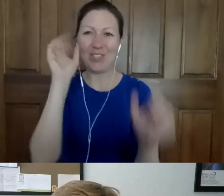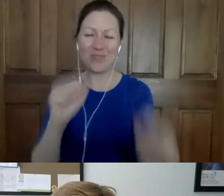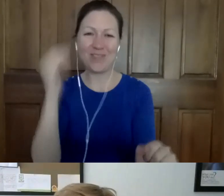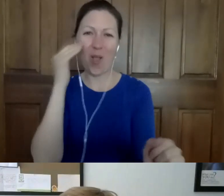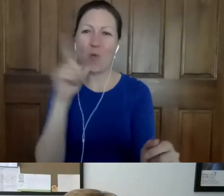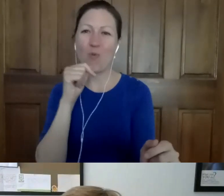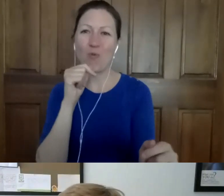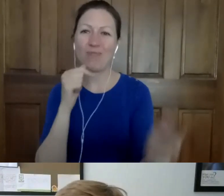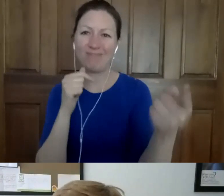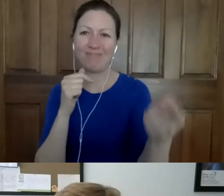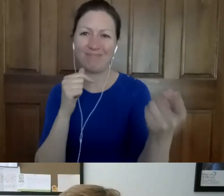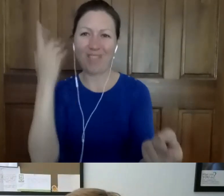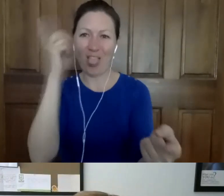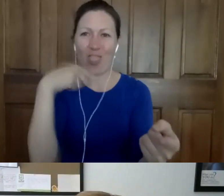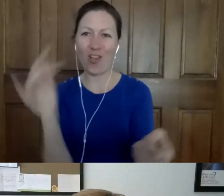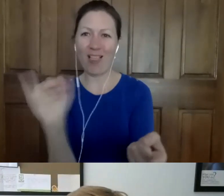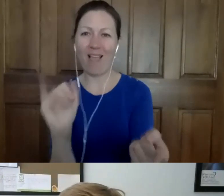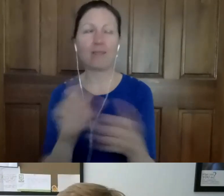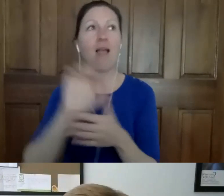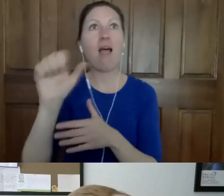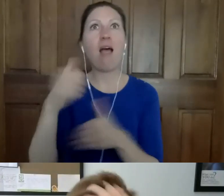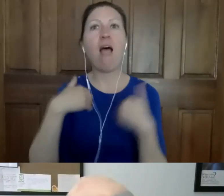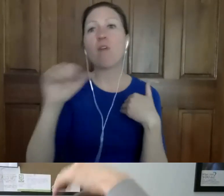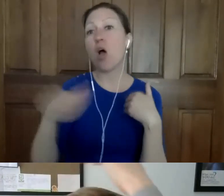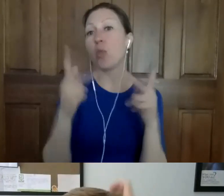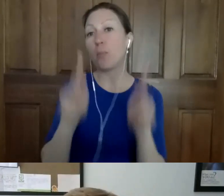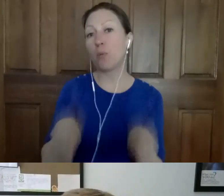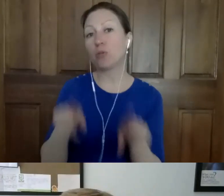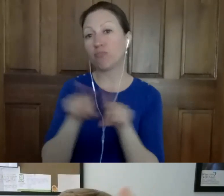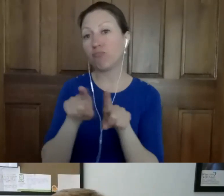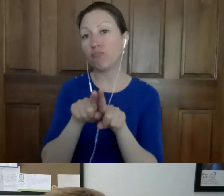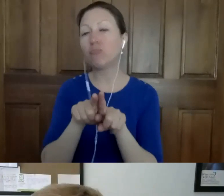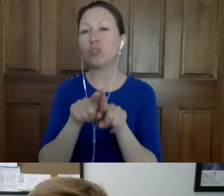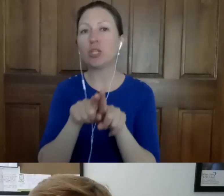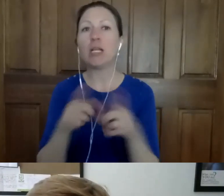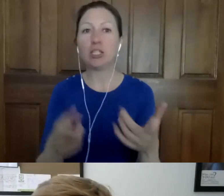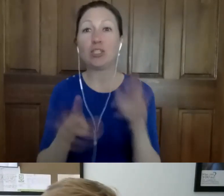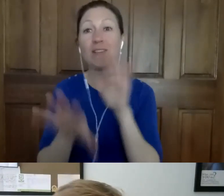We have another person too, she's actually the founder of the career academy, Susan,